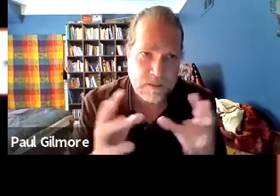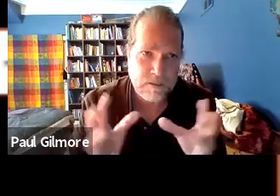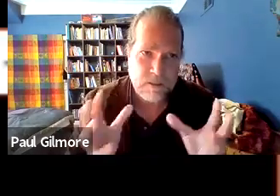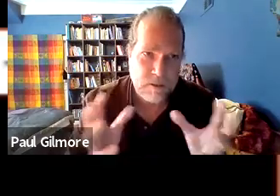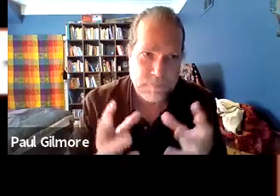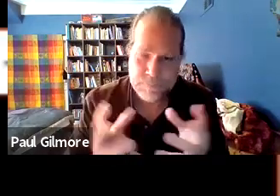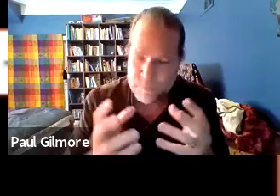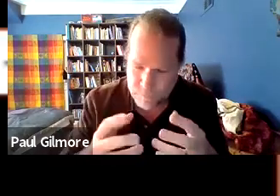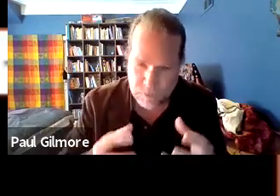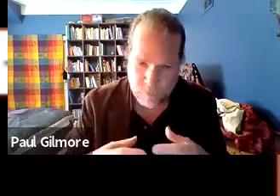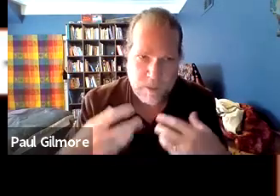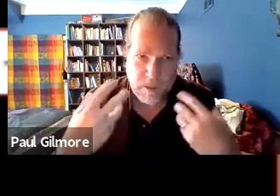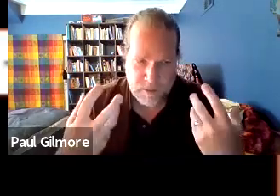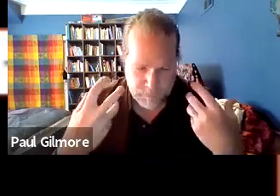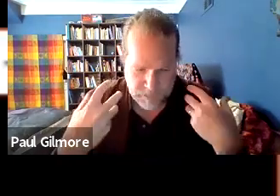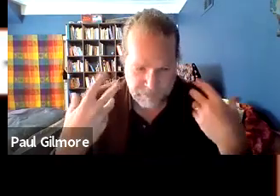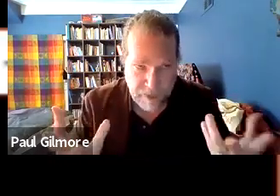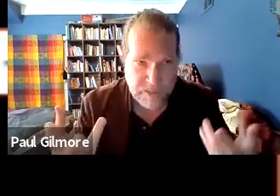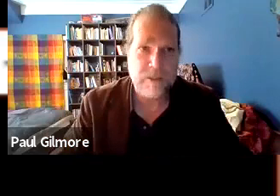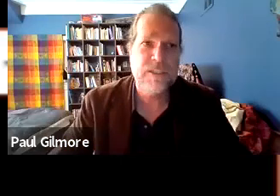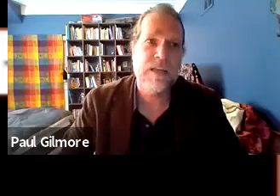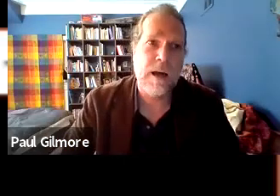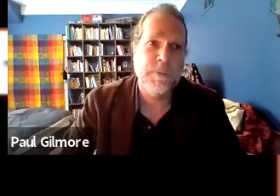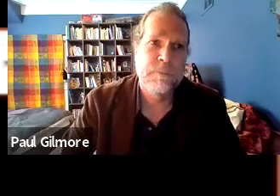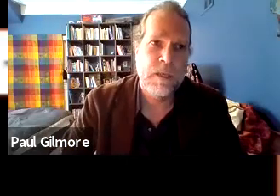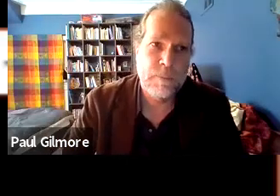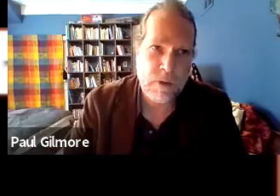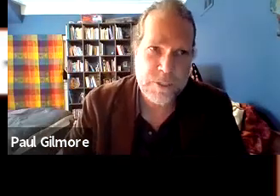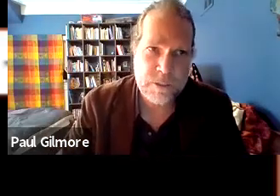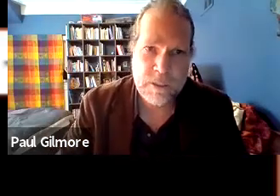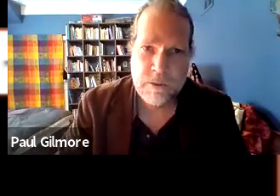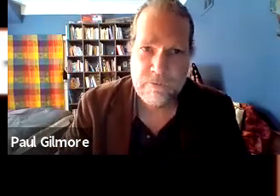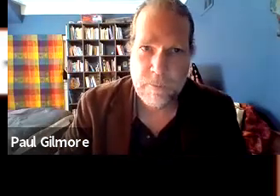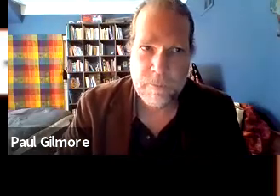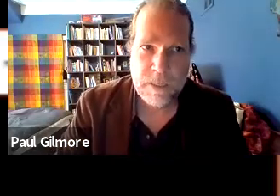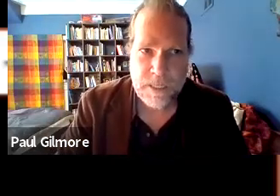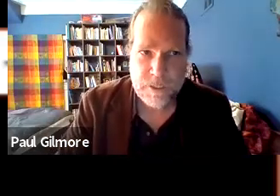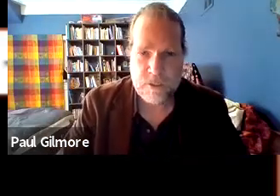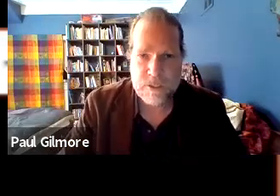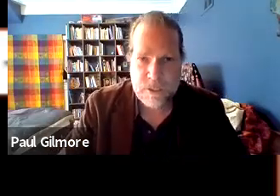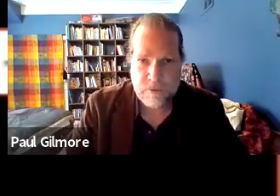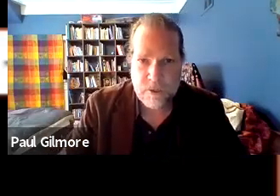they're, you know, we it's it's effectively stopped immigration from eastern and southern